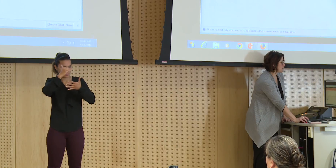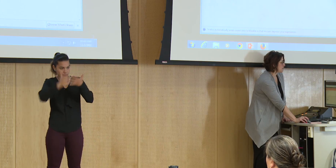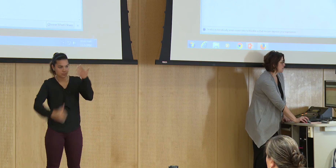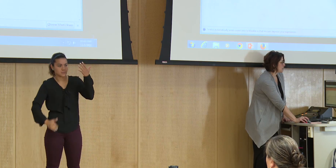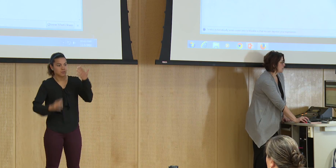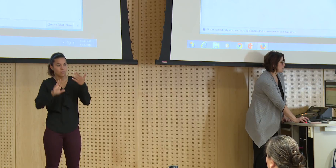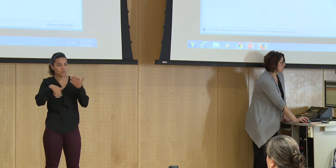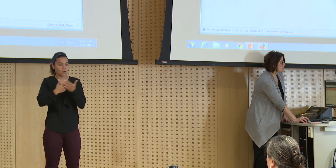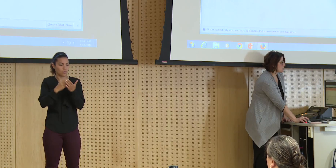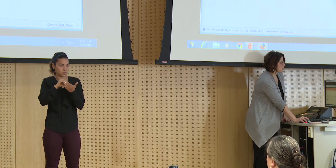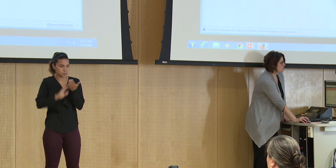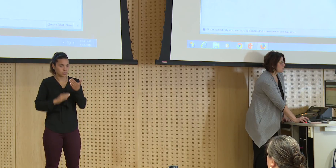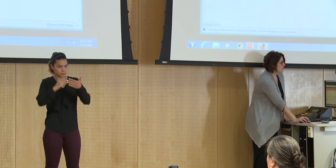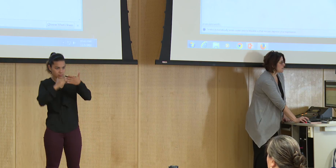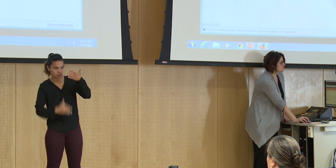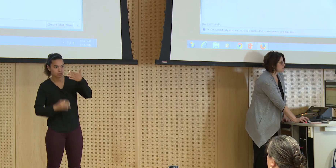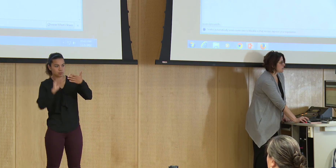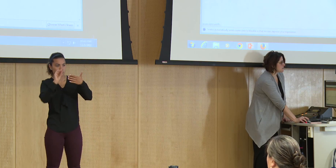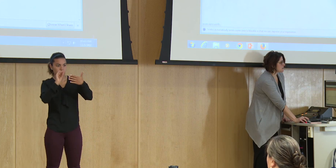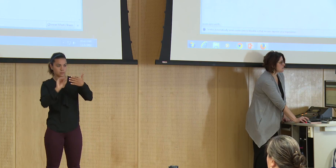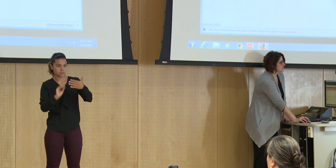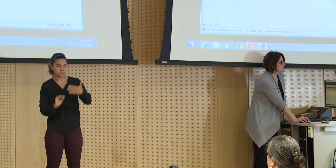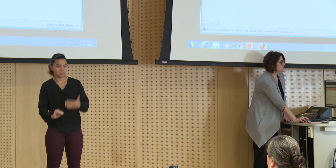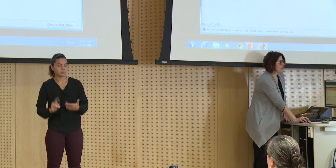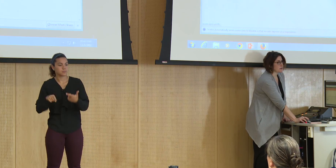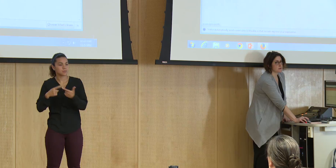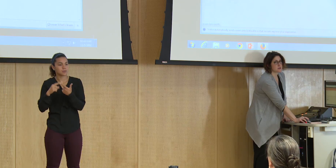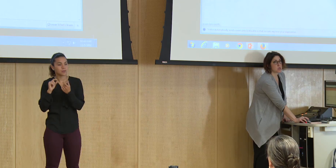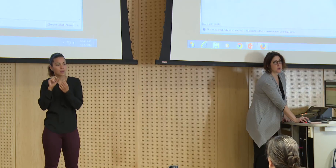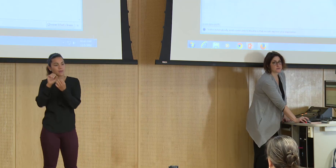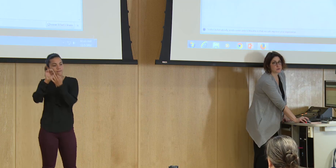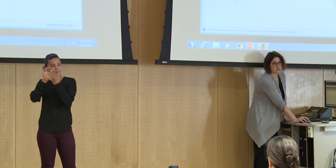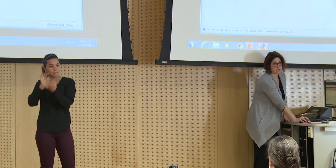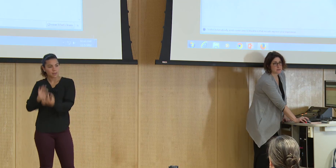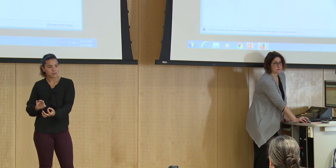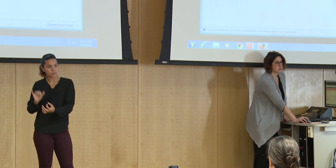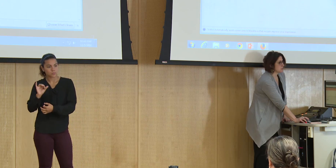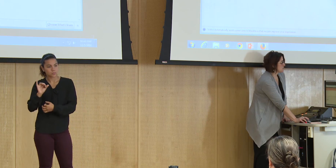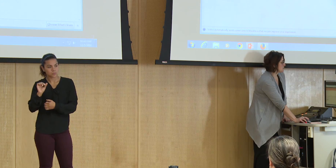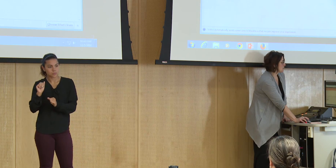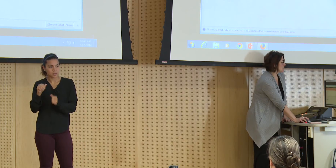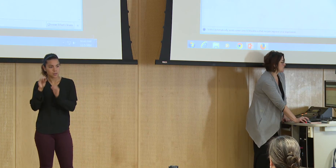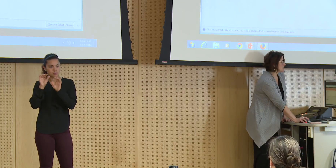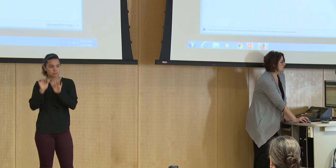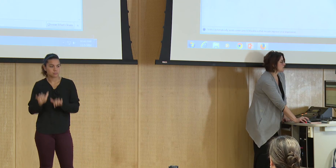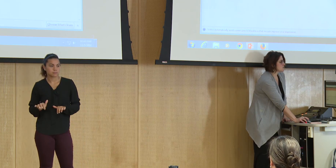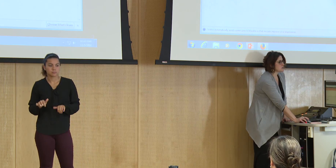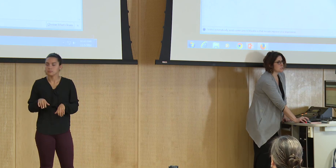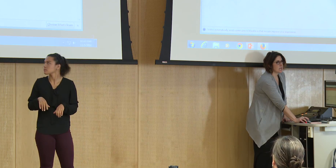But I can also provide them private feedback that they'll also see. So it gives me an extra little option.